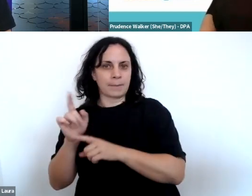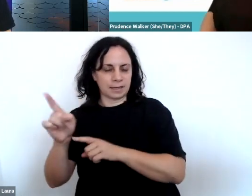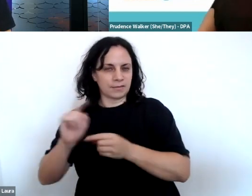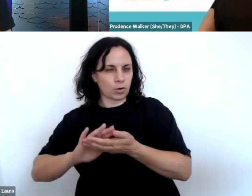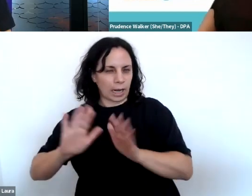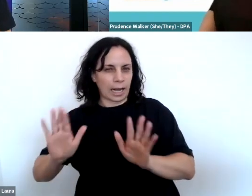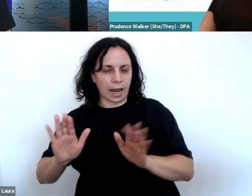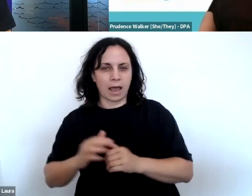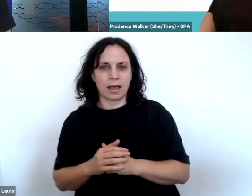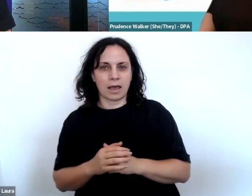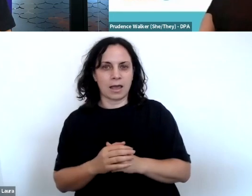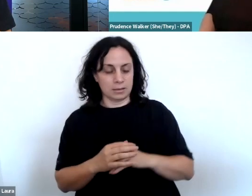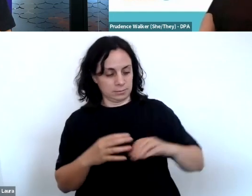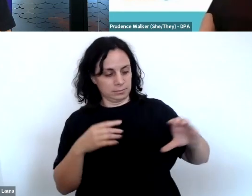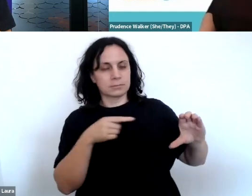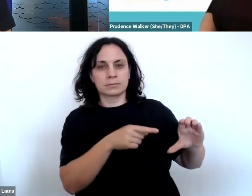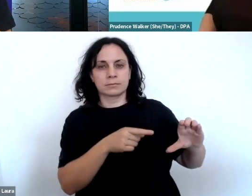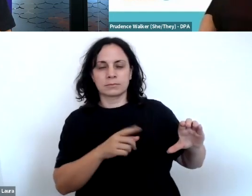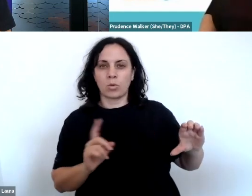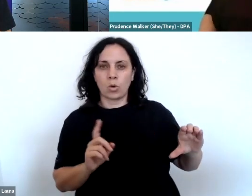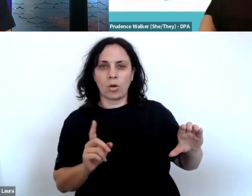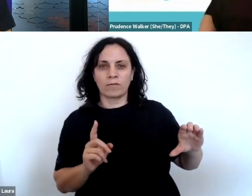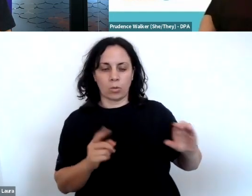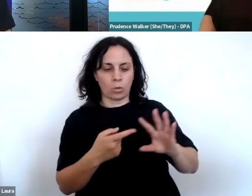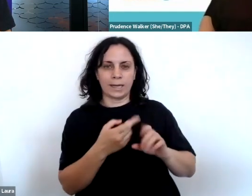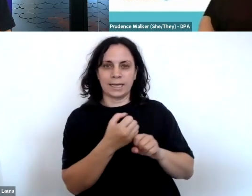is about bringing that Enabling Good Lives experience to more people,